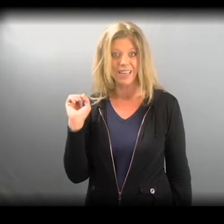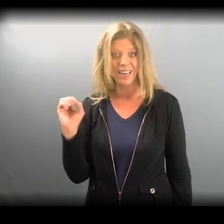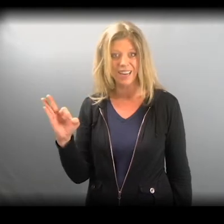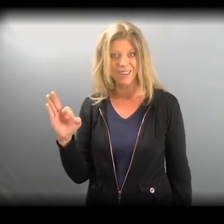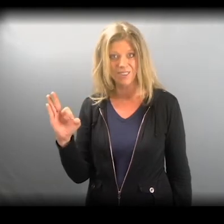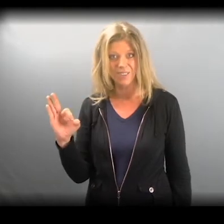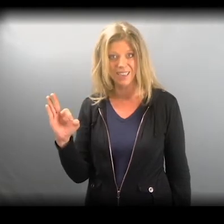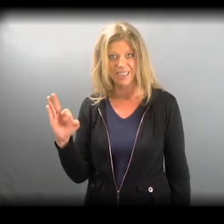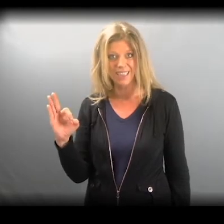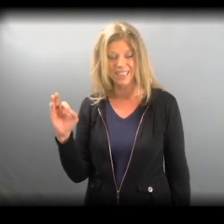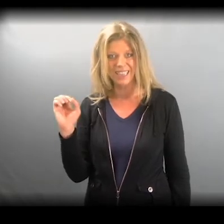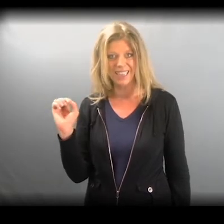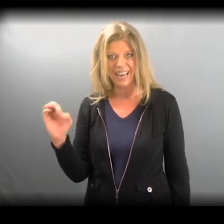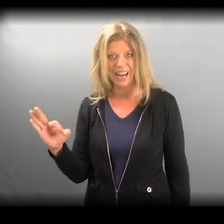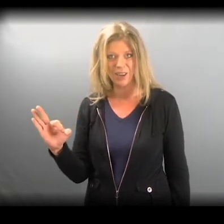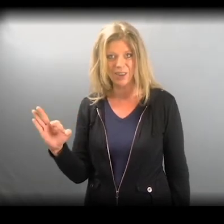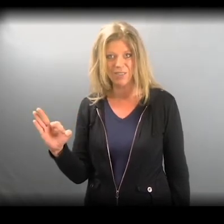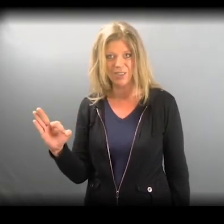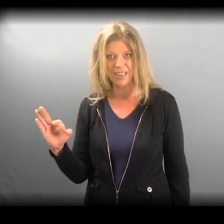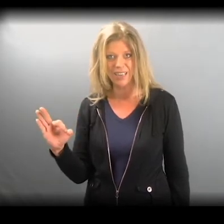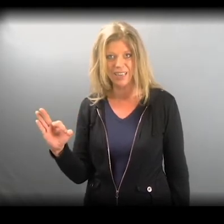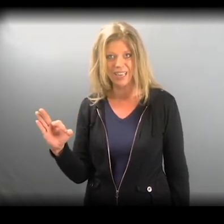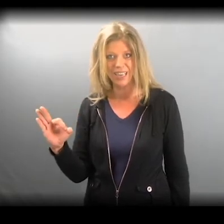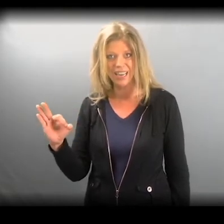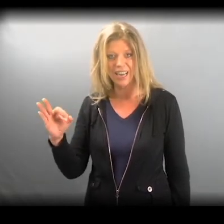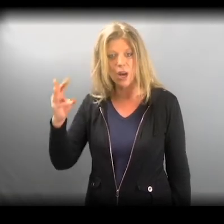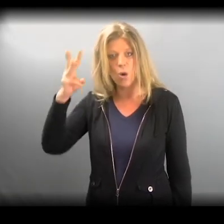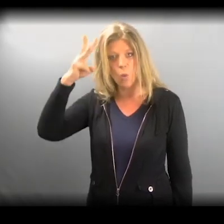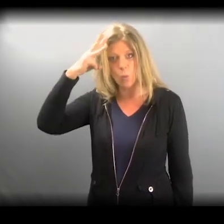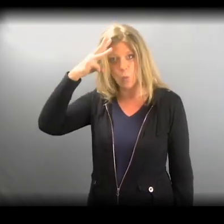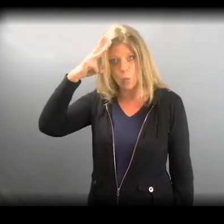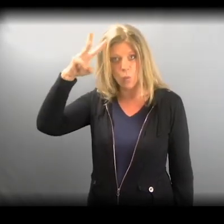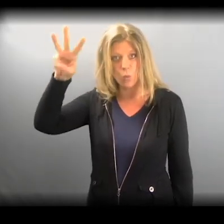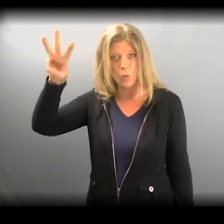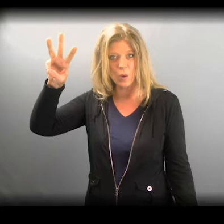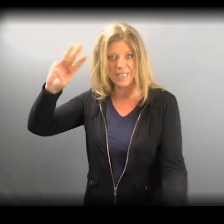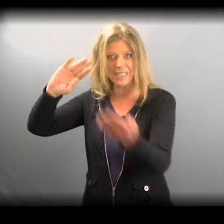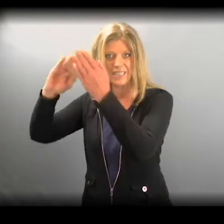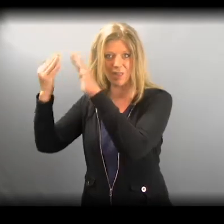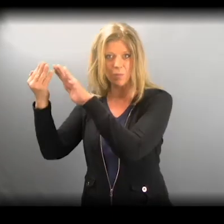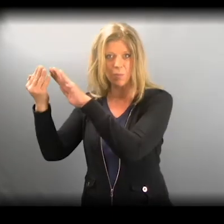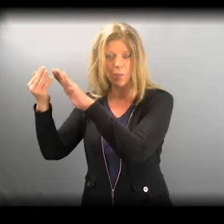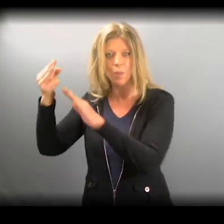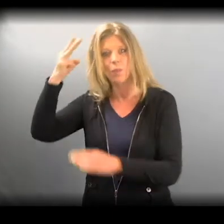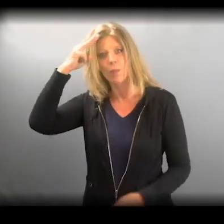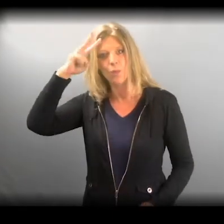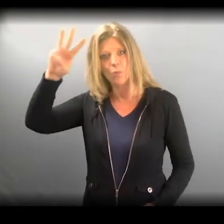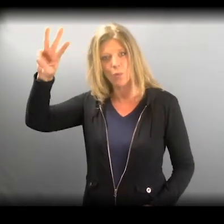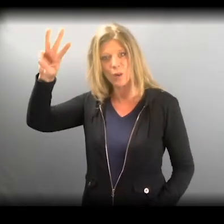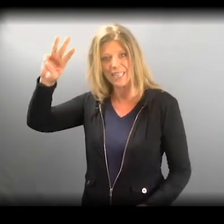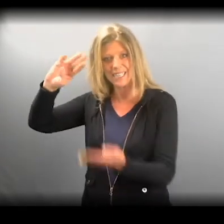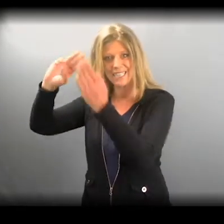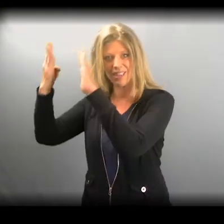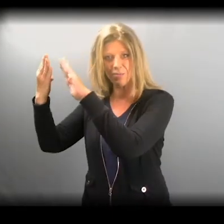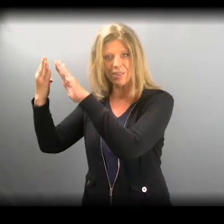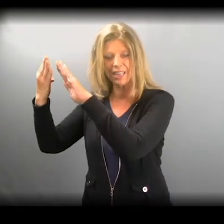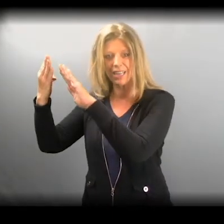OF WISDOM